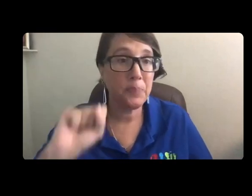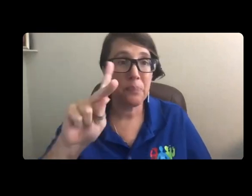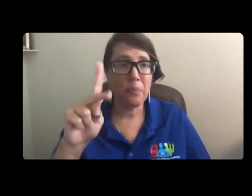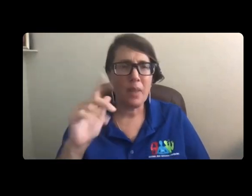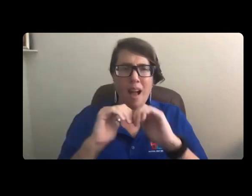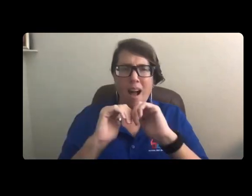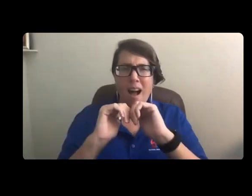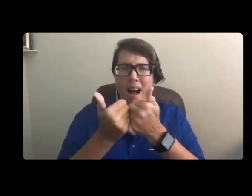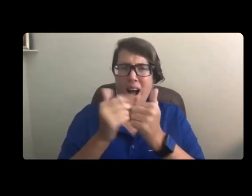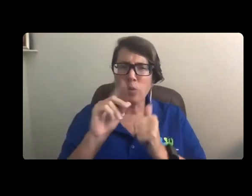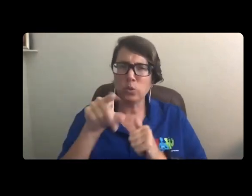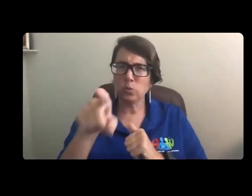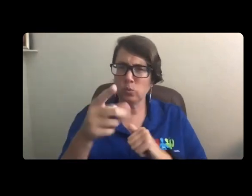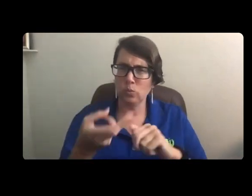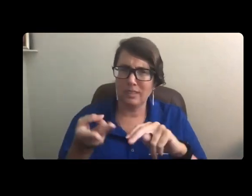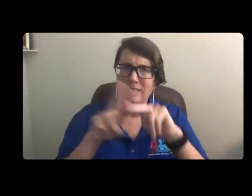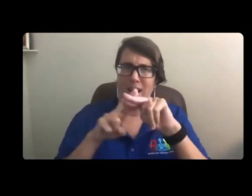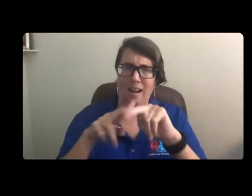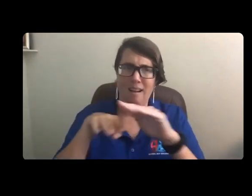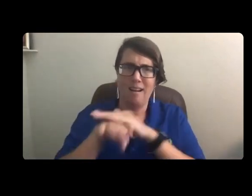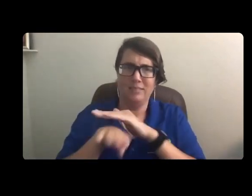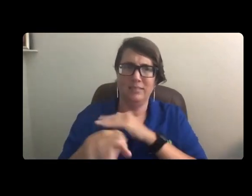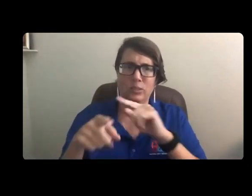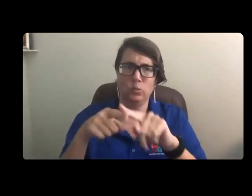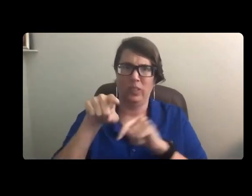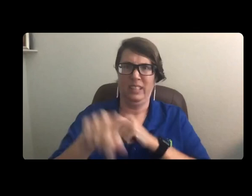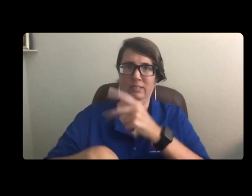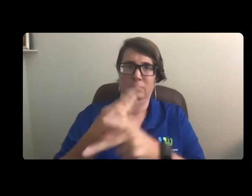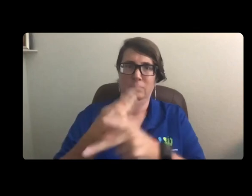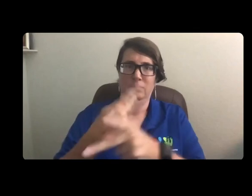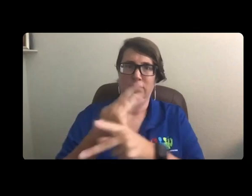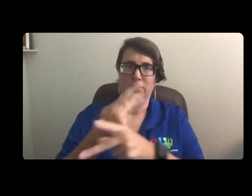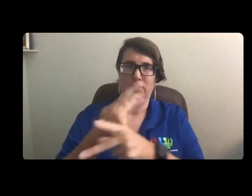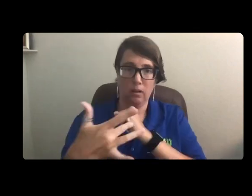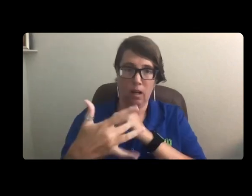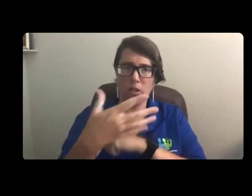Moving on to the next question, how do you gain access